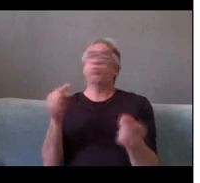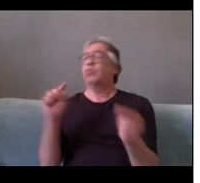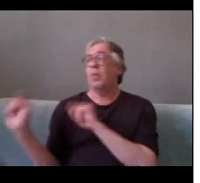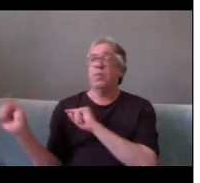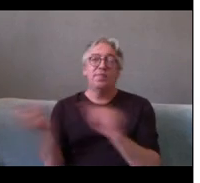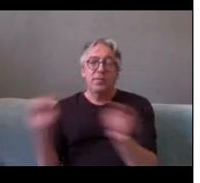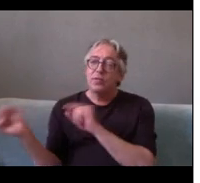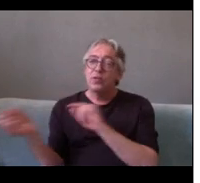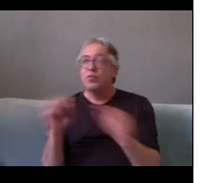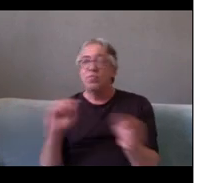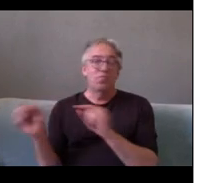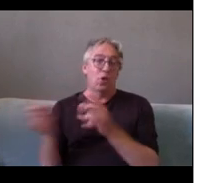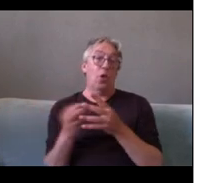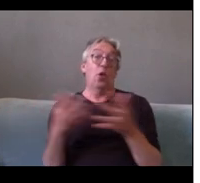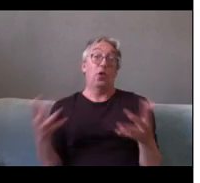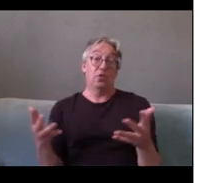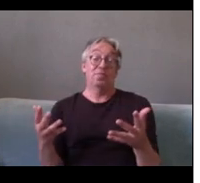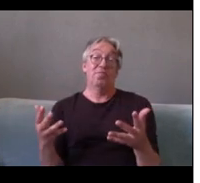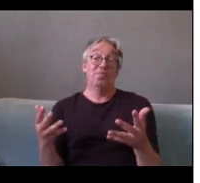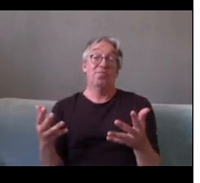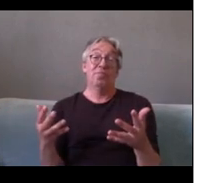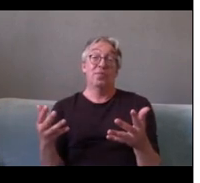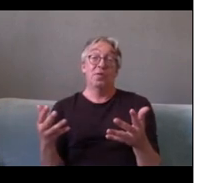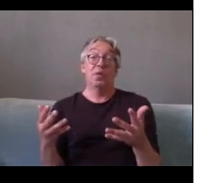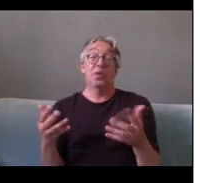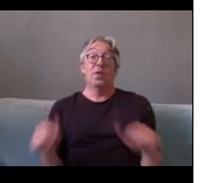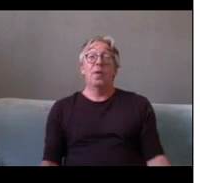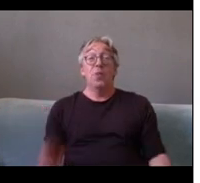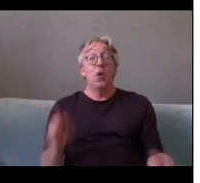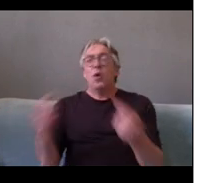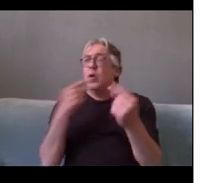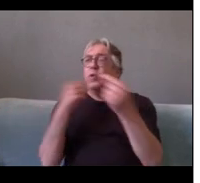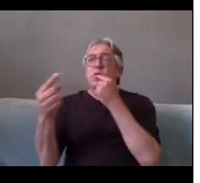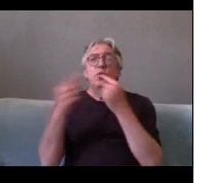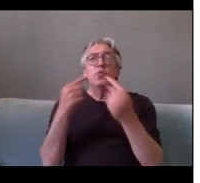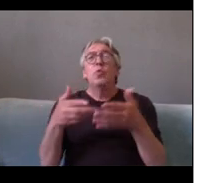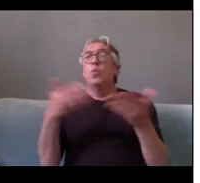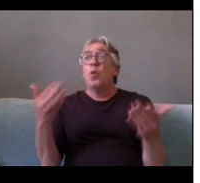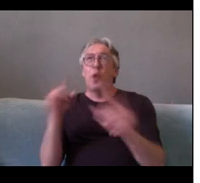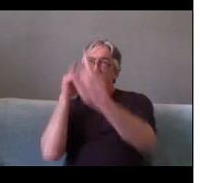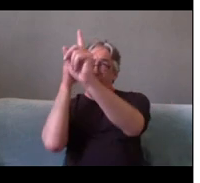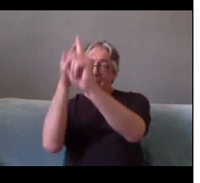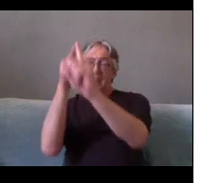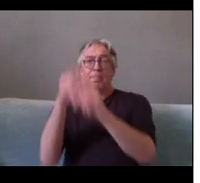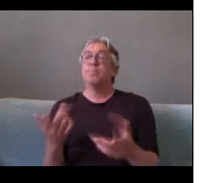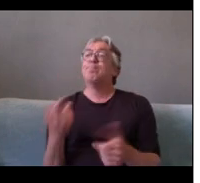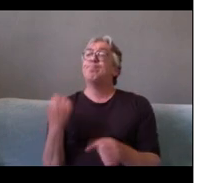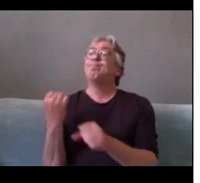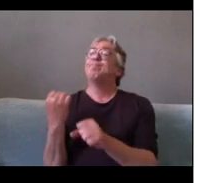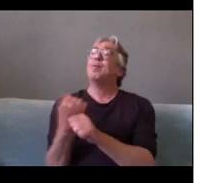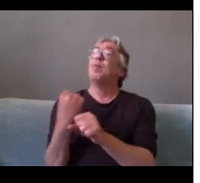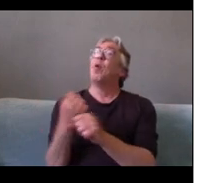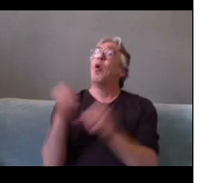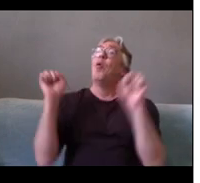It has been promoting employment opportunities for persons with disabilities.